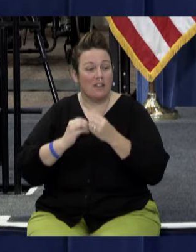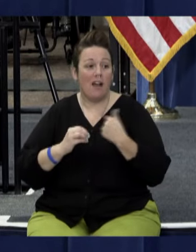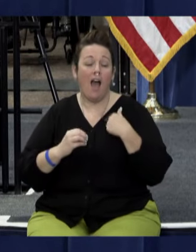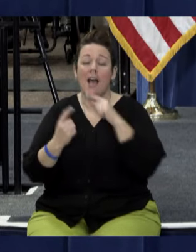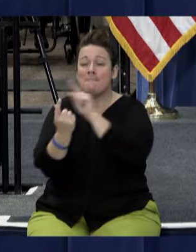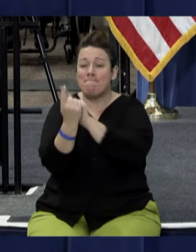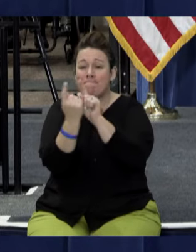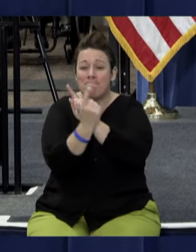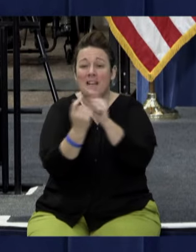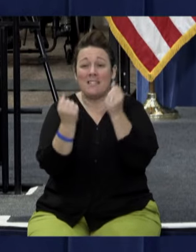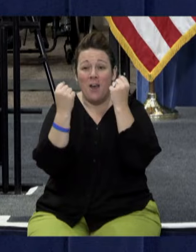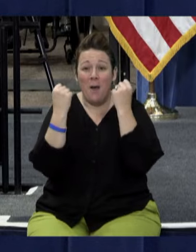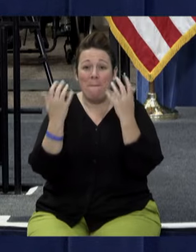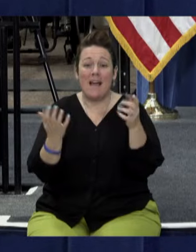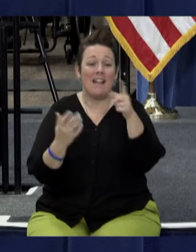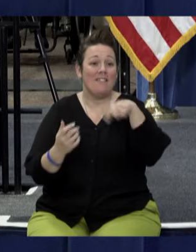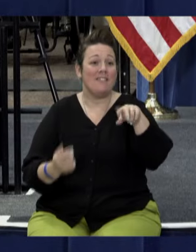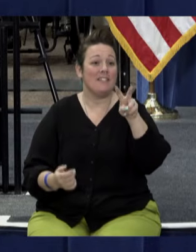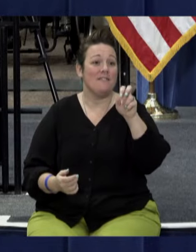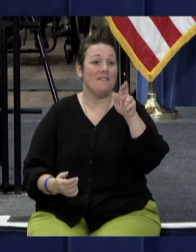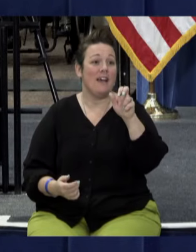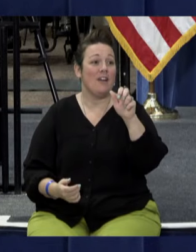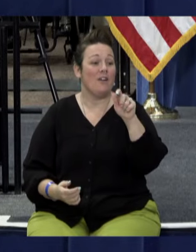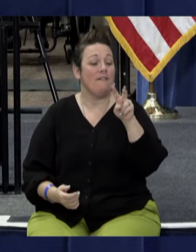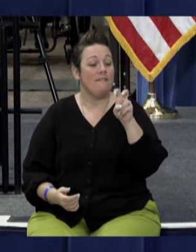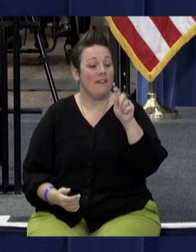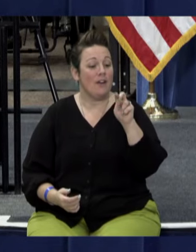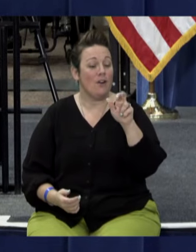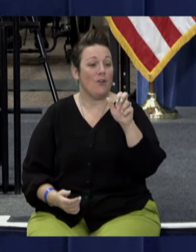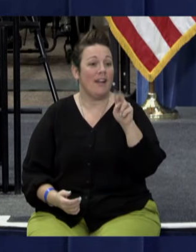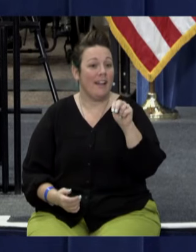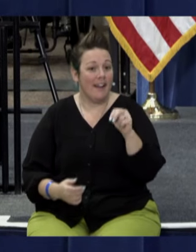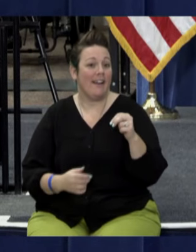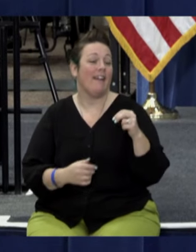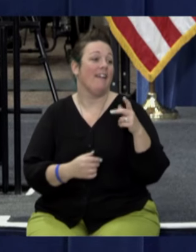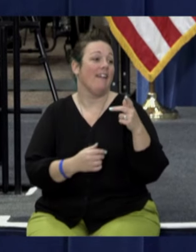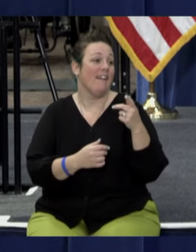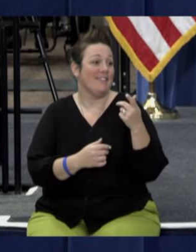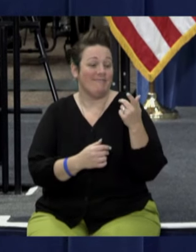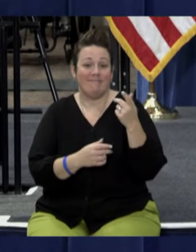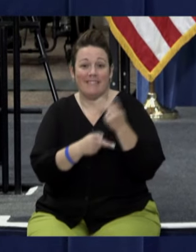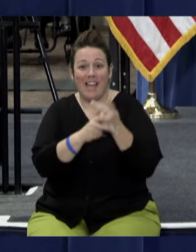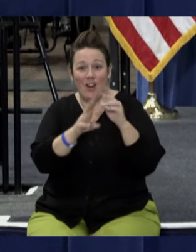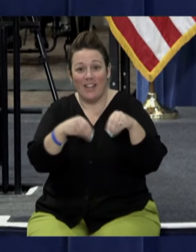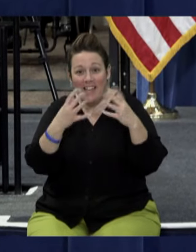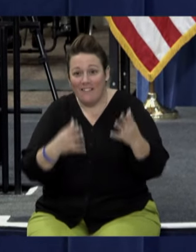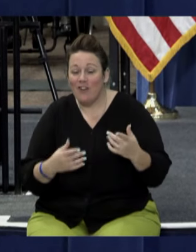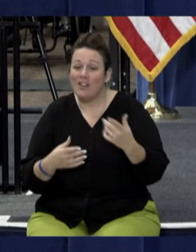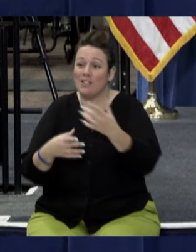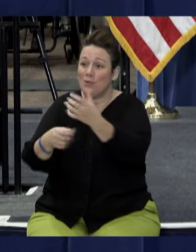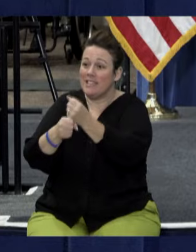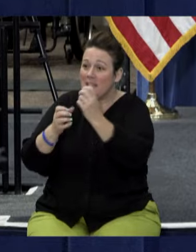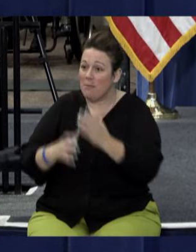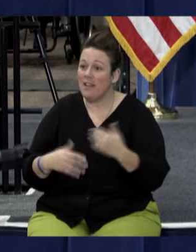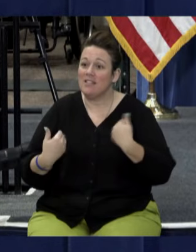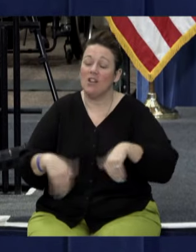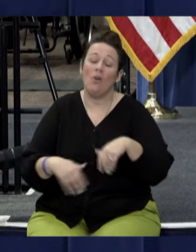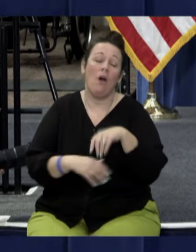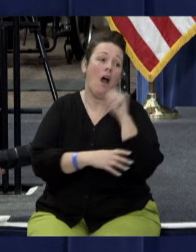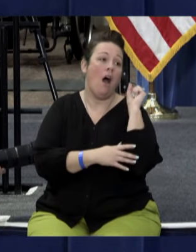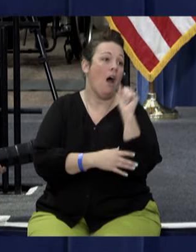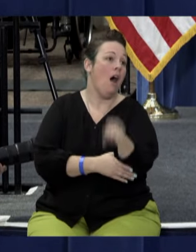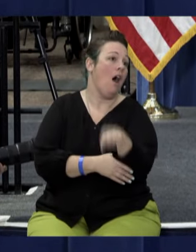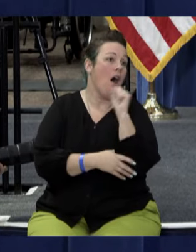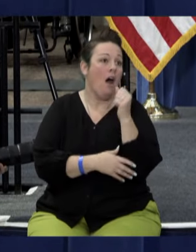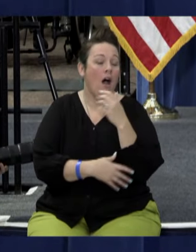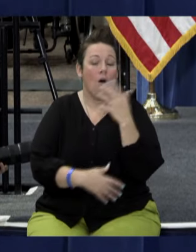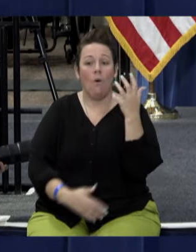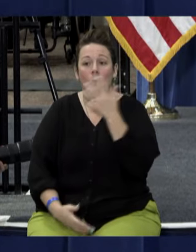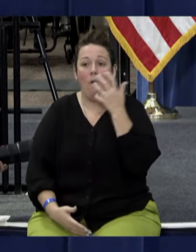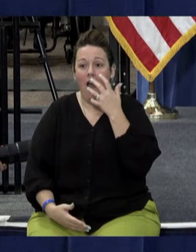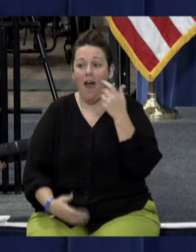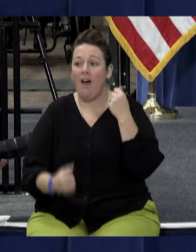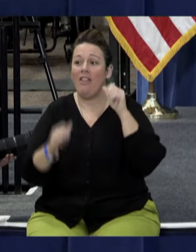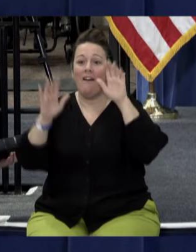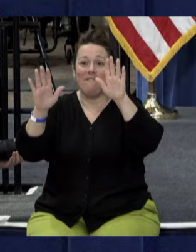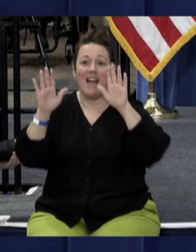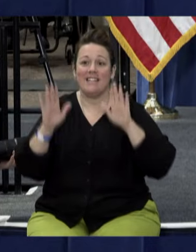these veteran caregivers and recipients, it just blows your mind how fantastic that program is.